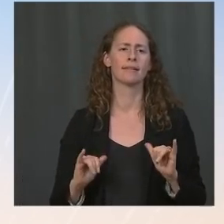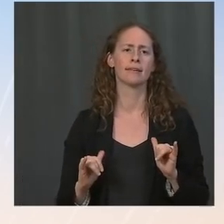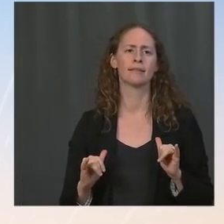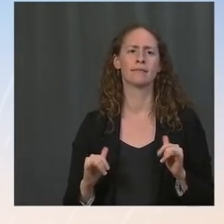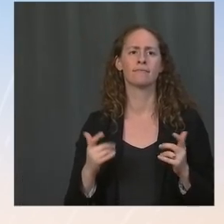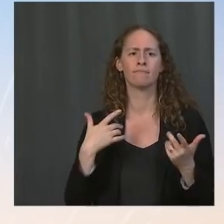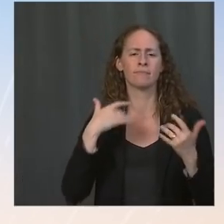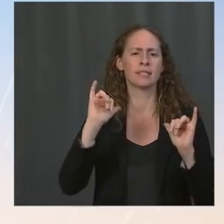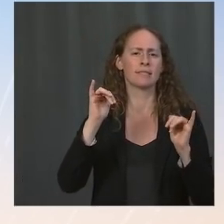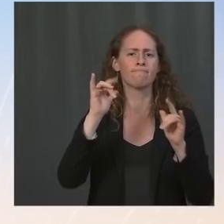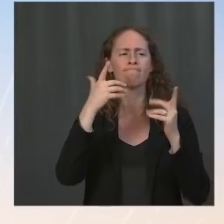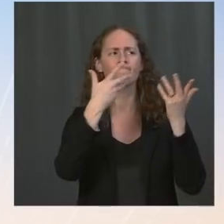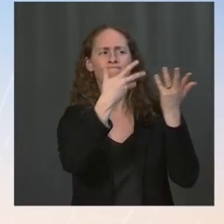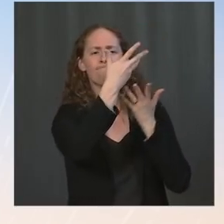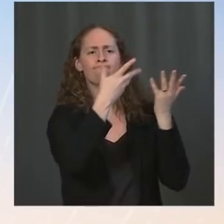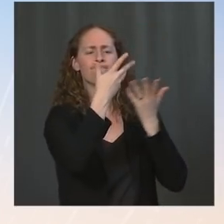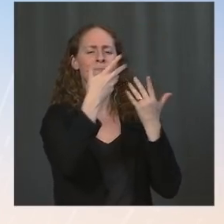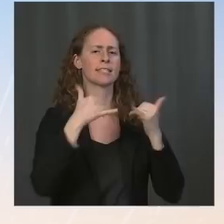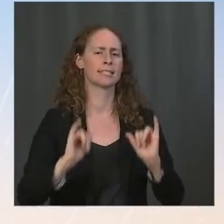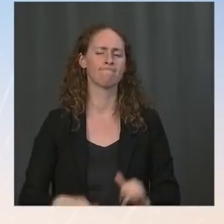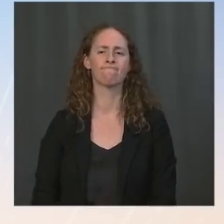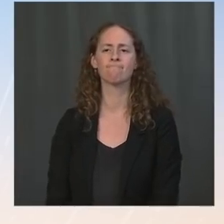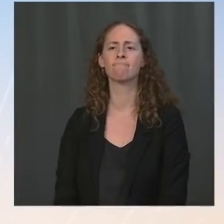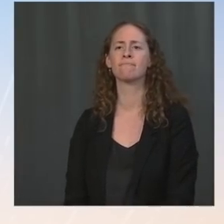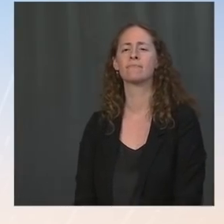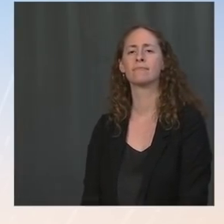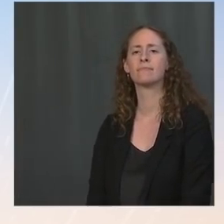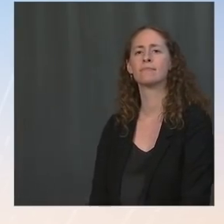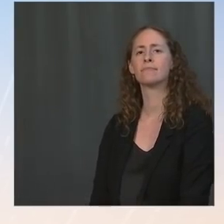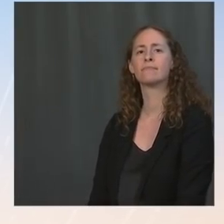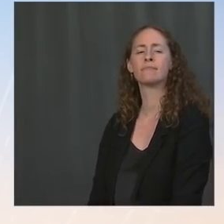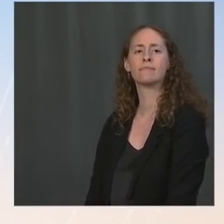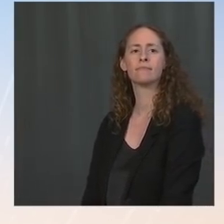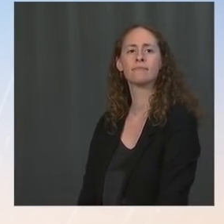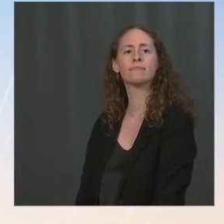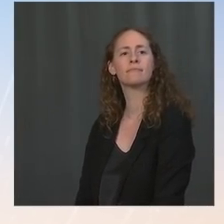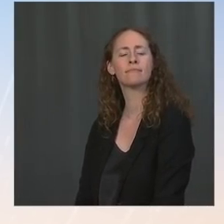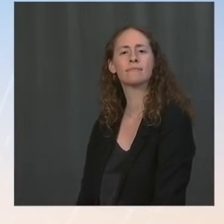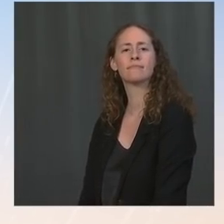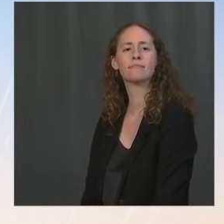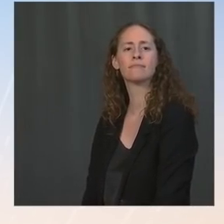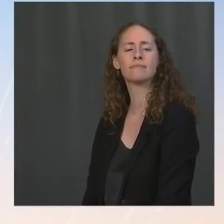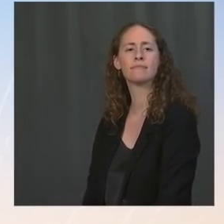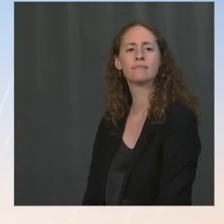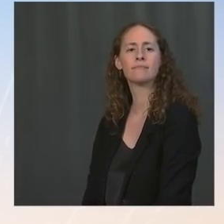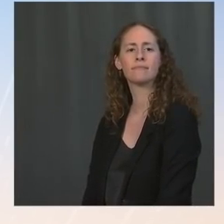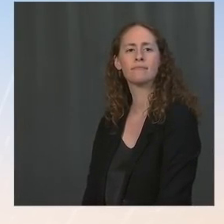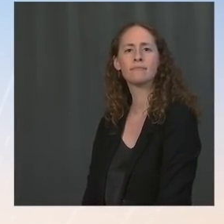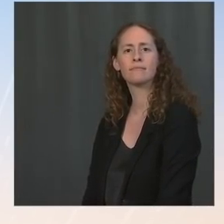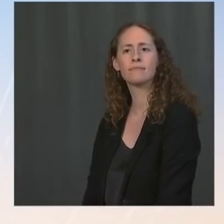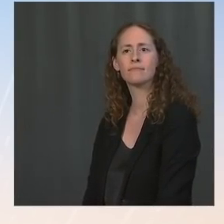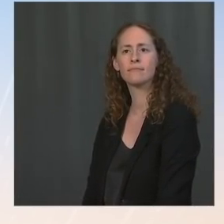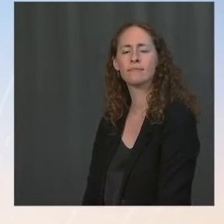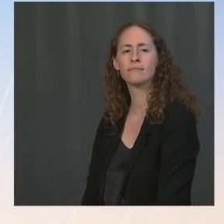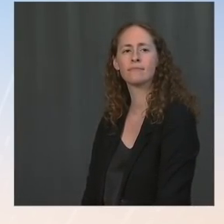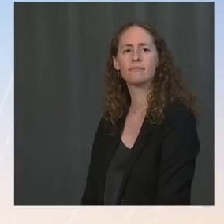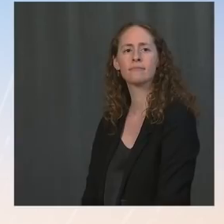The Press: And just a smaller thing related to the hurricane: Are you anticipating that the President will visit Louisiana at some point?